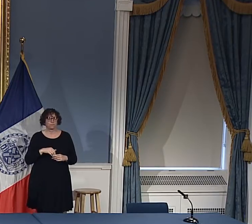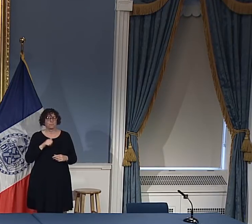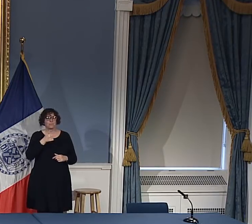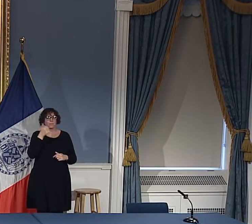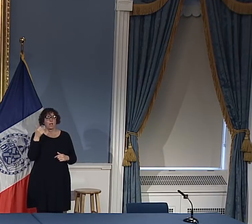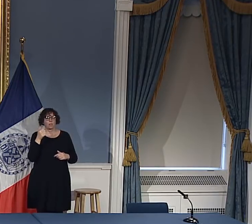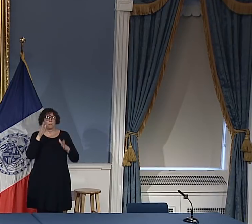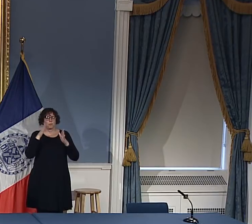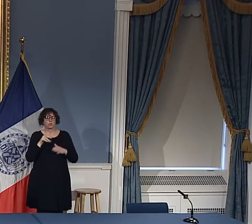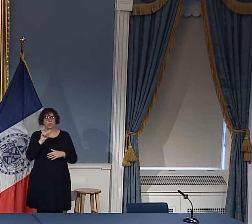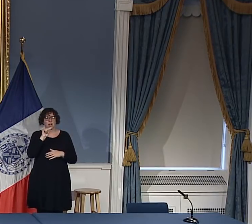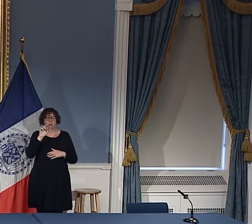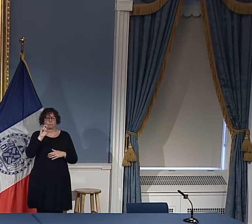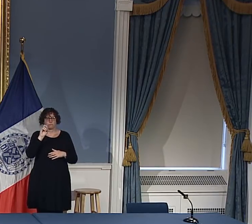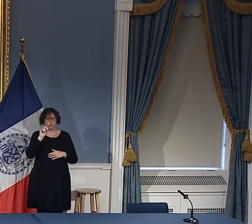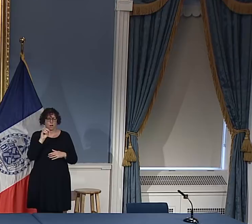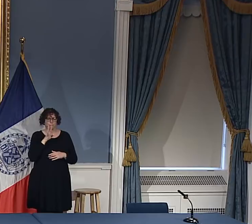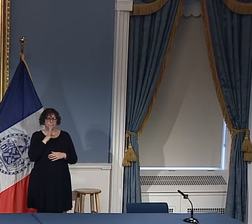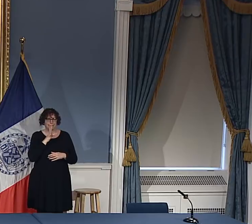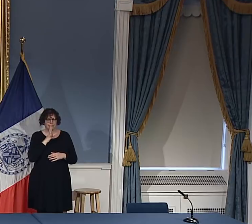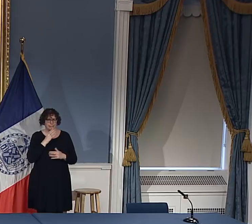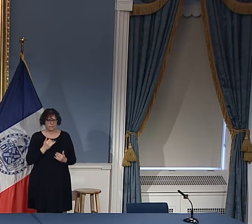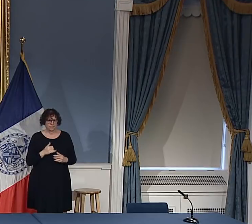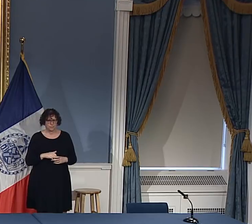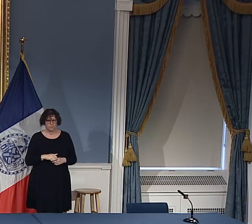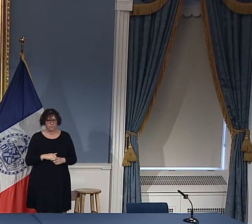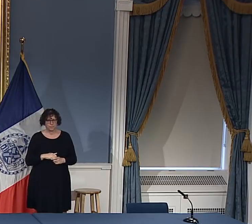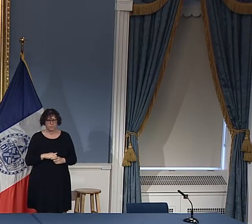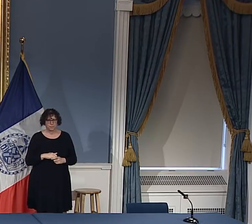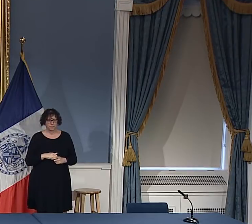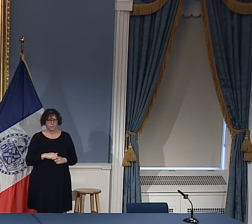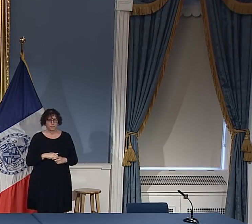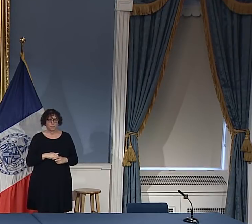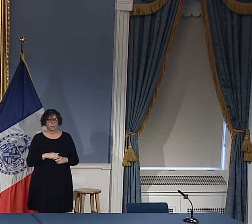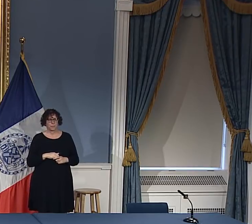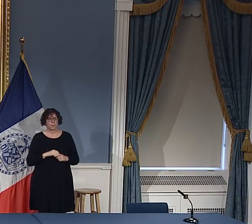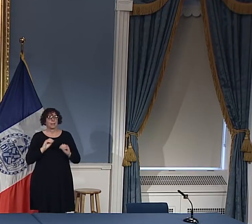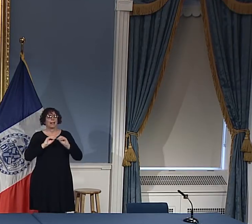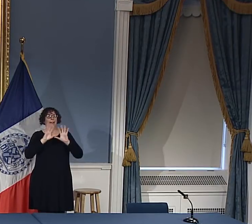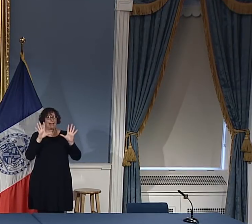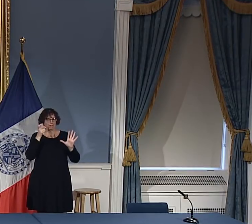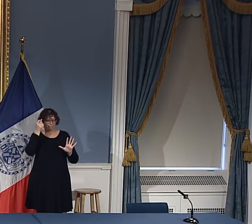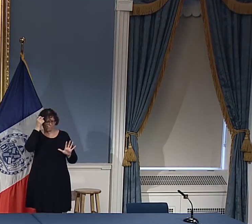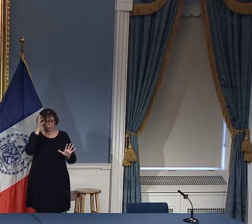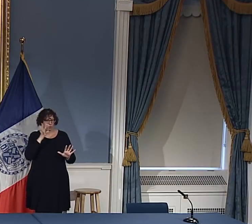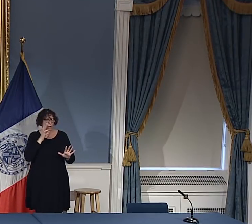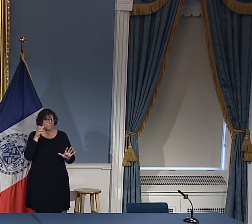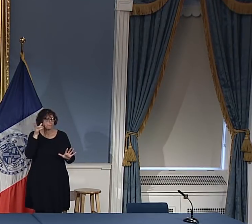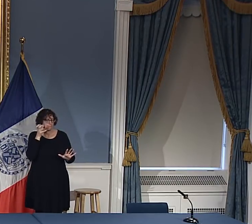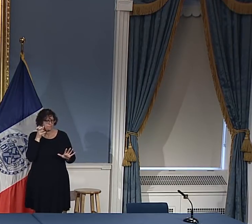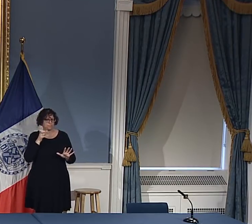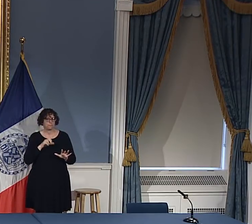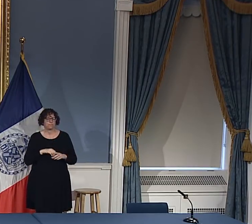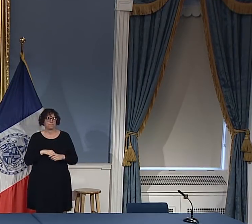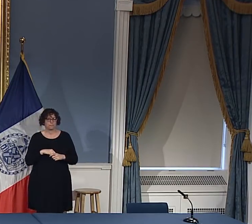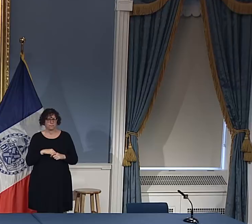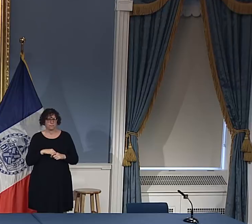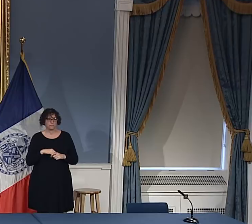WE WILL COME BACK. UP NEXT IS AARON. CAN YOU HEAR ME? YES, I CAN. CAN YOU HEAR ME?